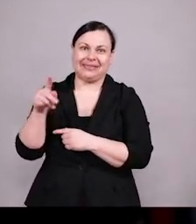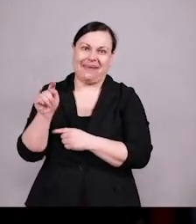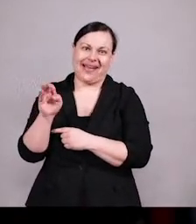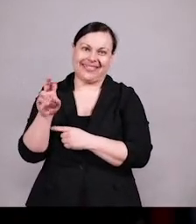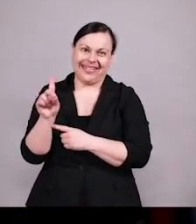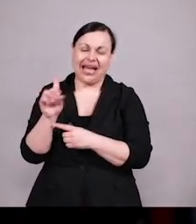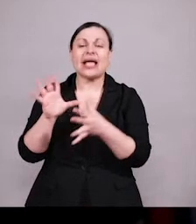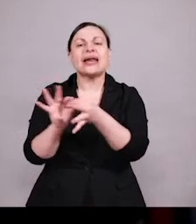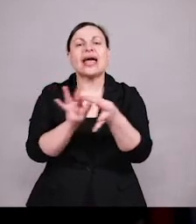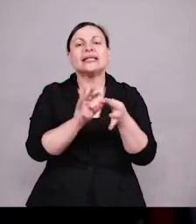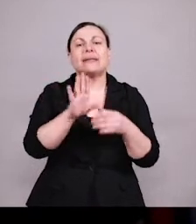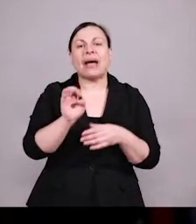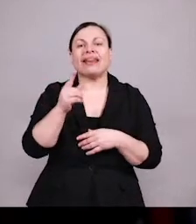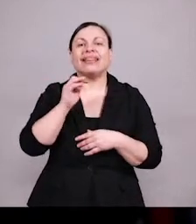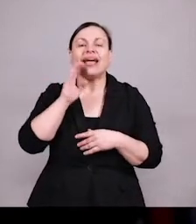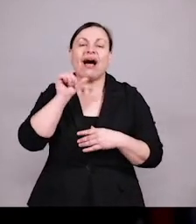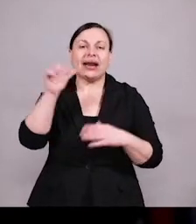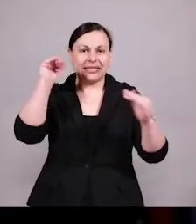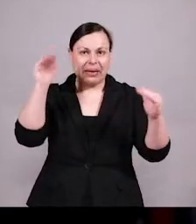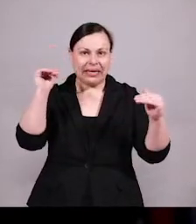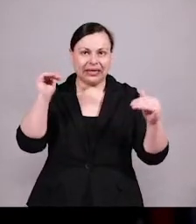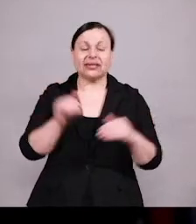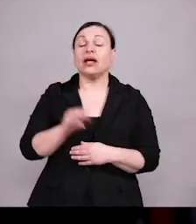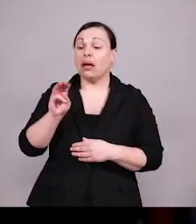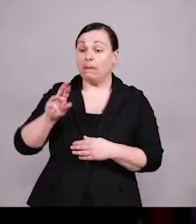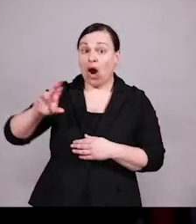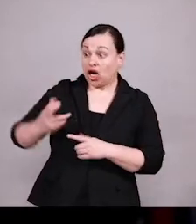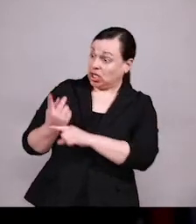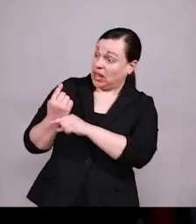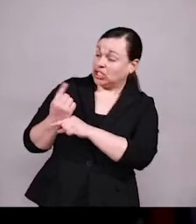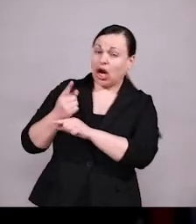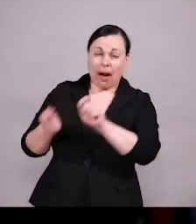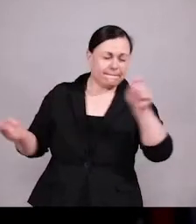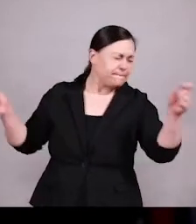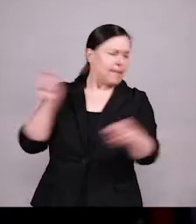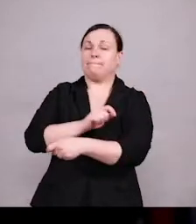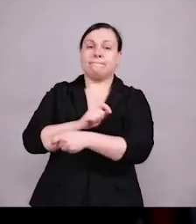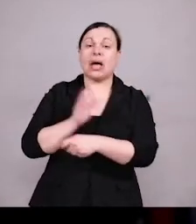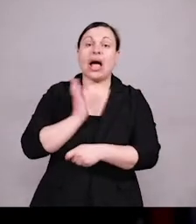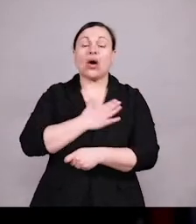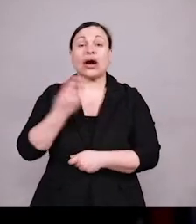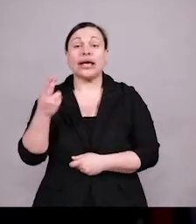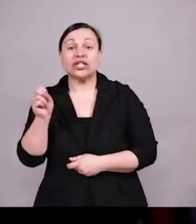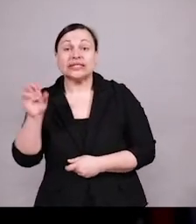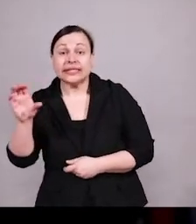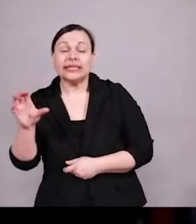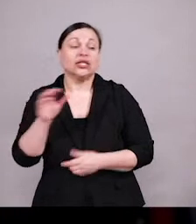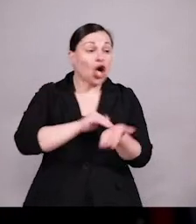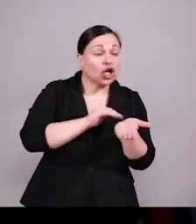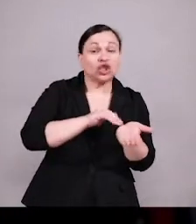late March, when the world changed almost overnight, our Health Sciences Center and our doctors, nurses,